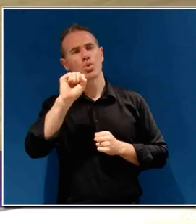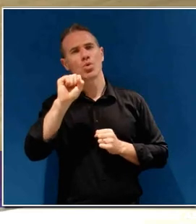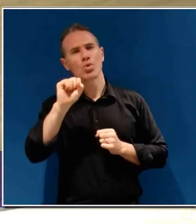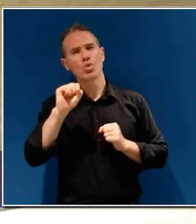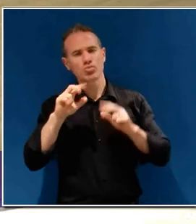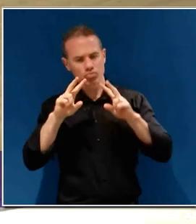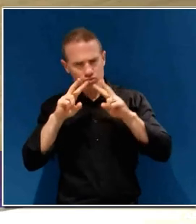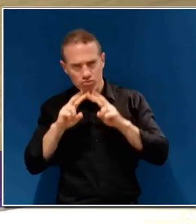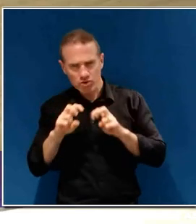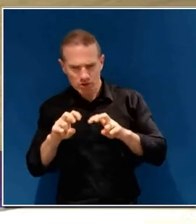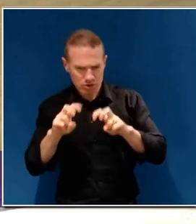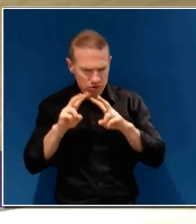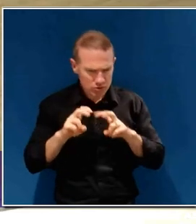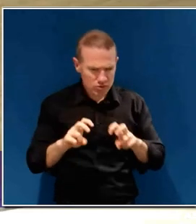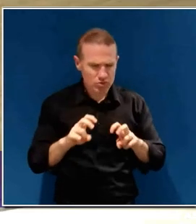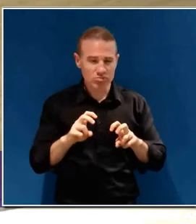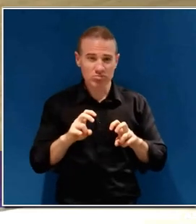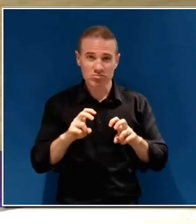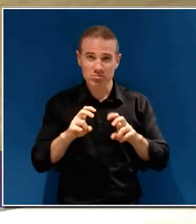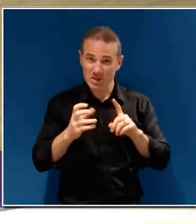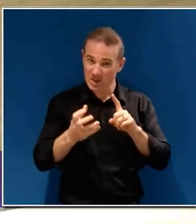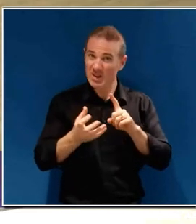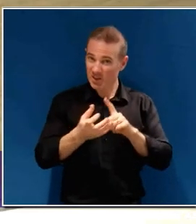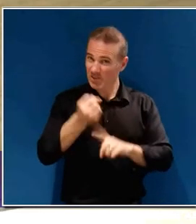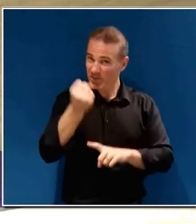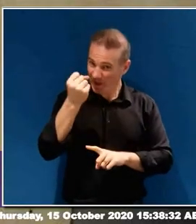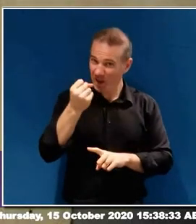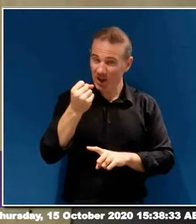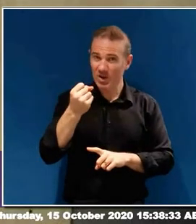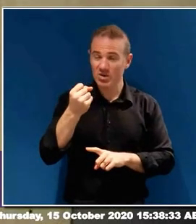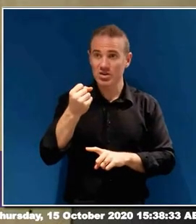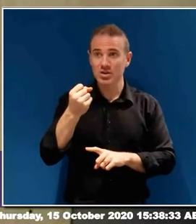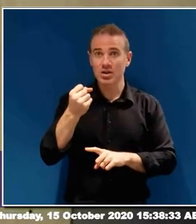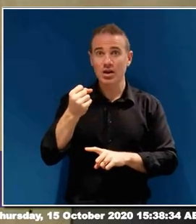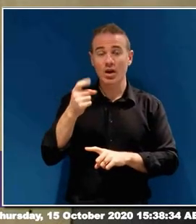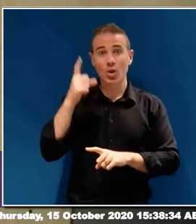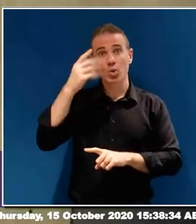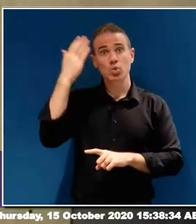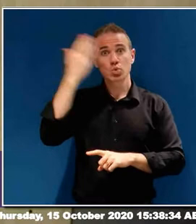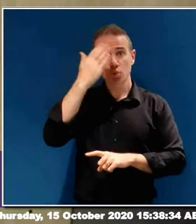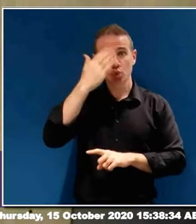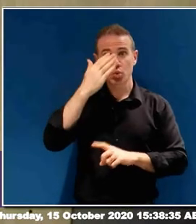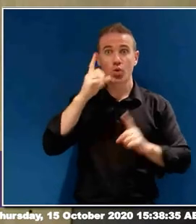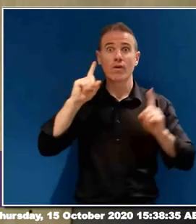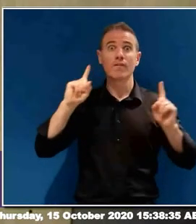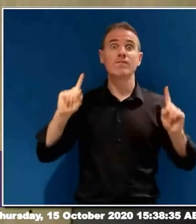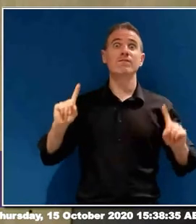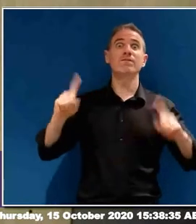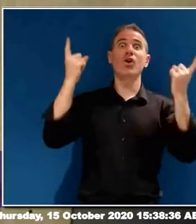was typically the first response? It's not typically the first response.